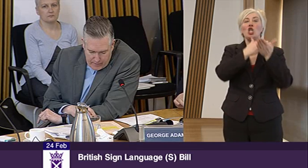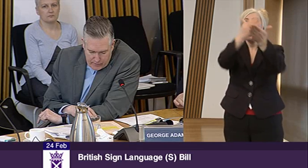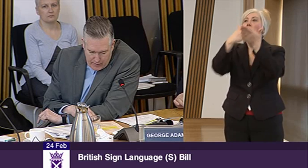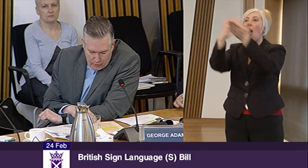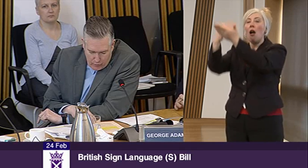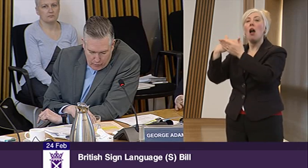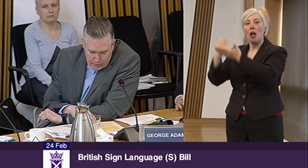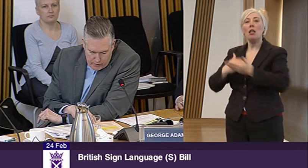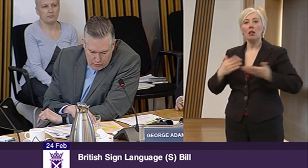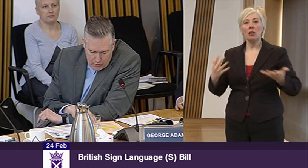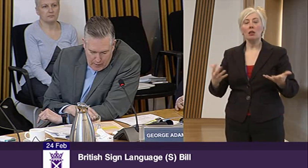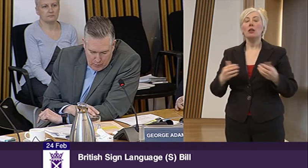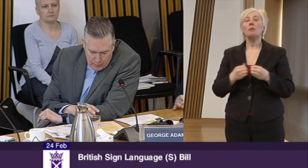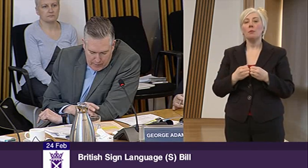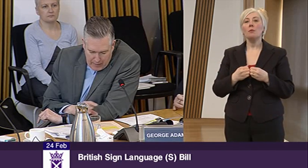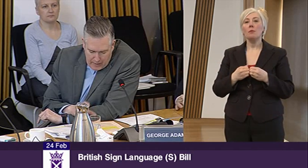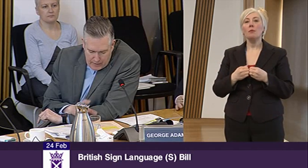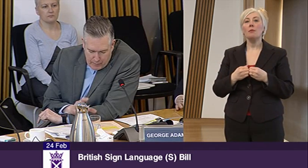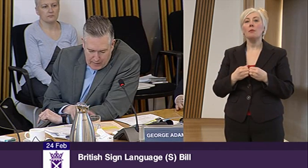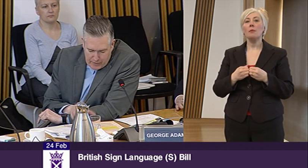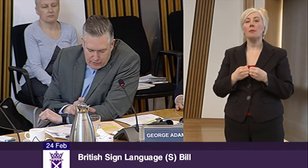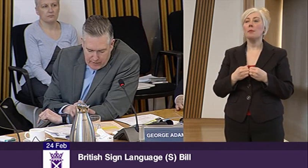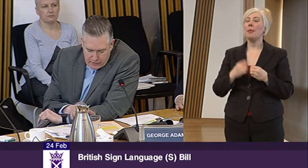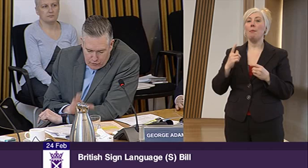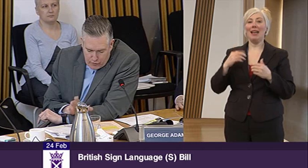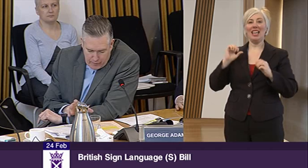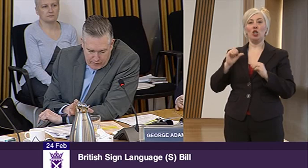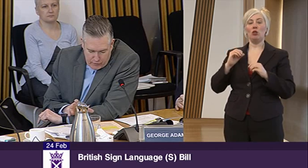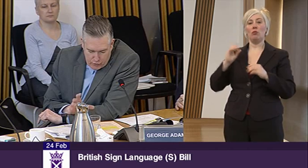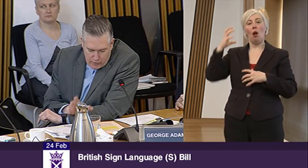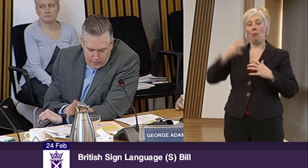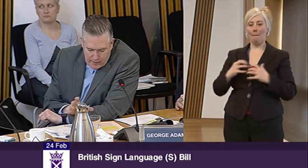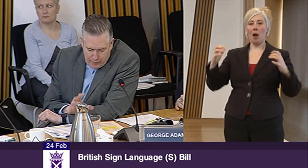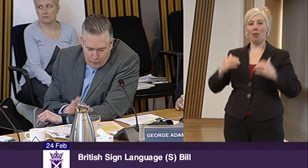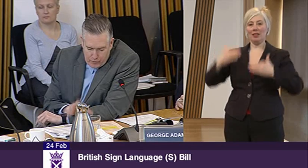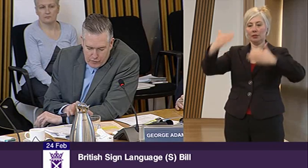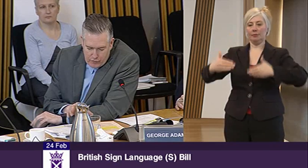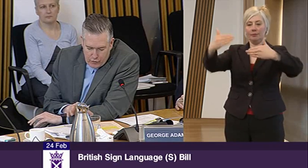deliver everything that we want to do. In each parliamentary session, the Scottish ministers